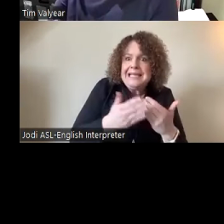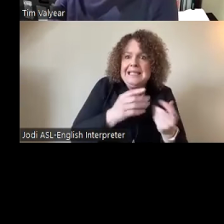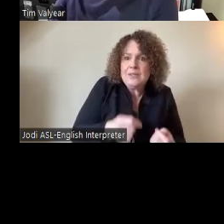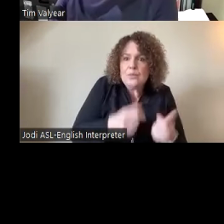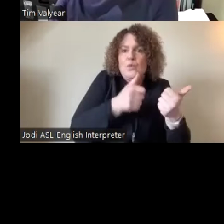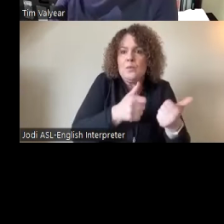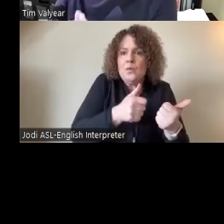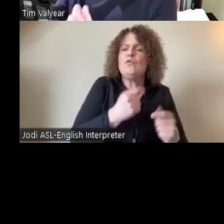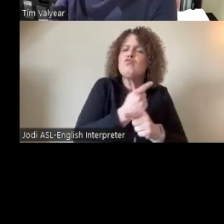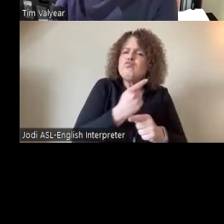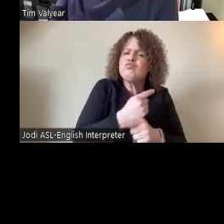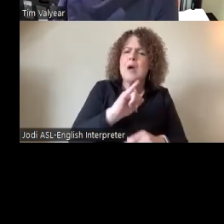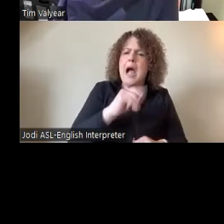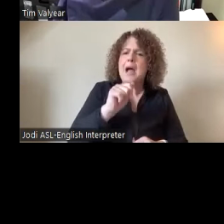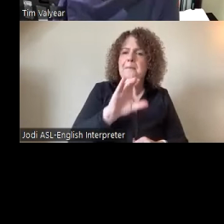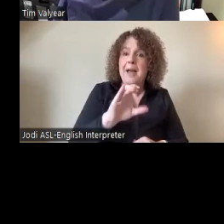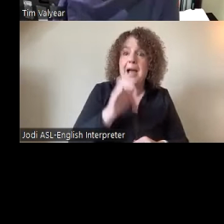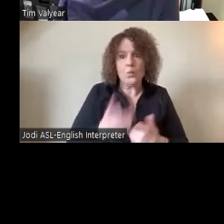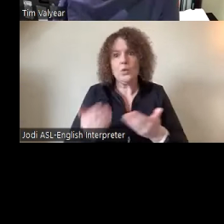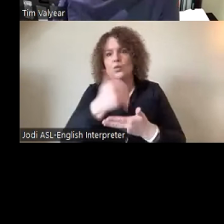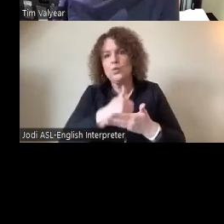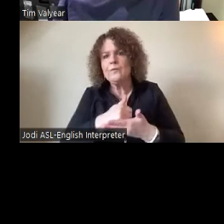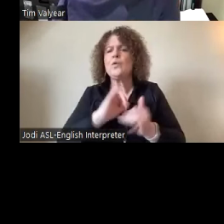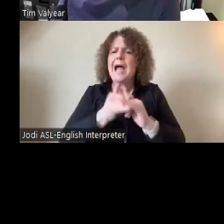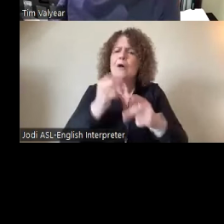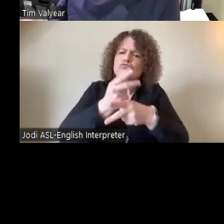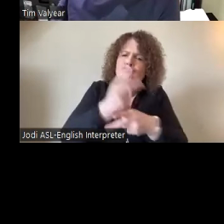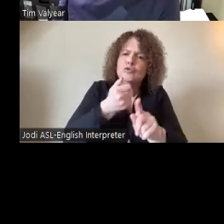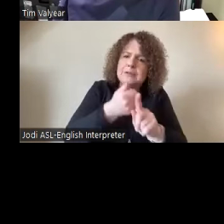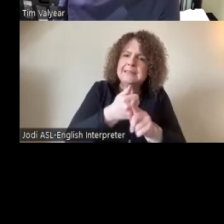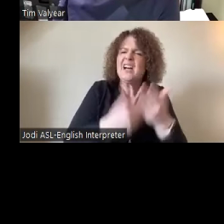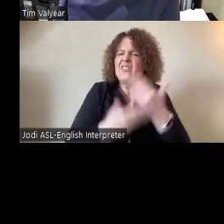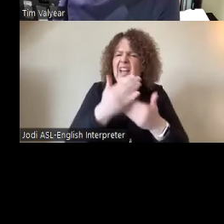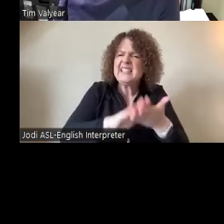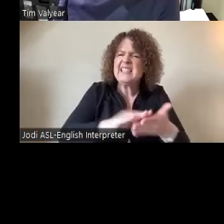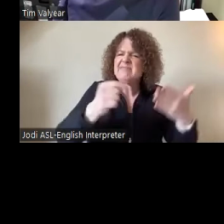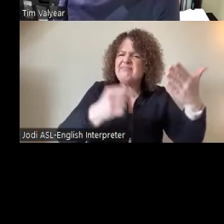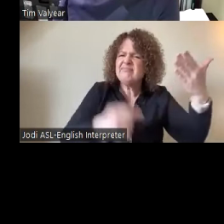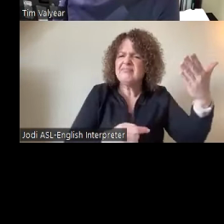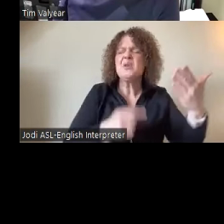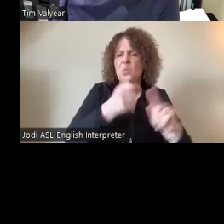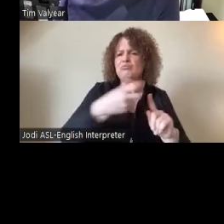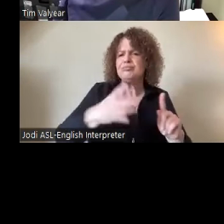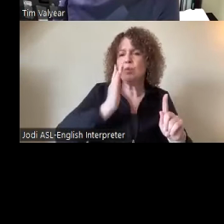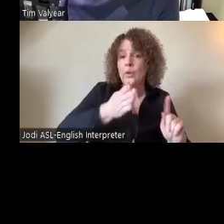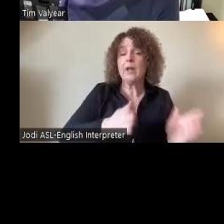When we talk about transient microorganisms, we're talking about ones easy to remove by proper IPAC